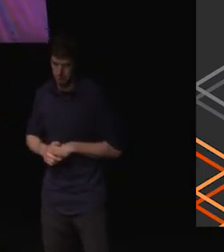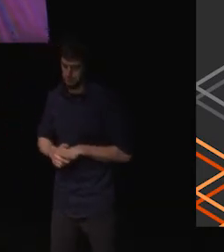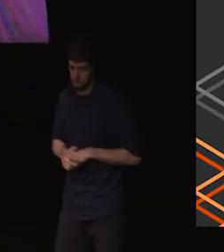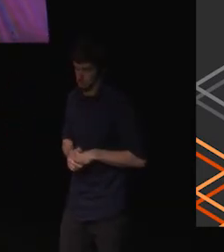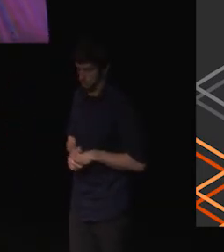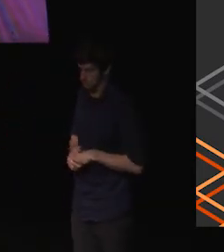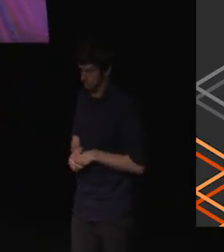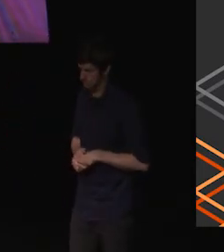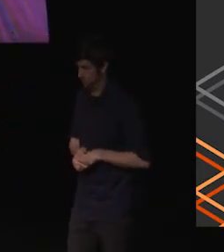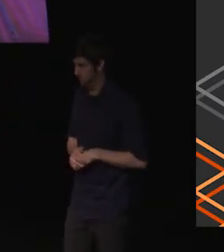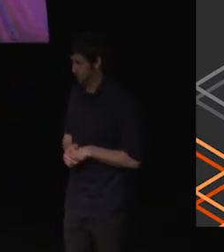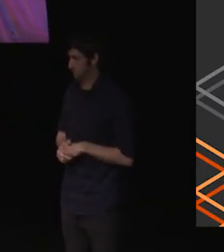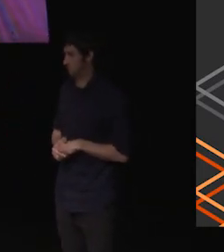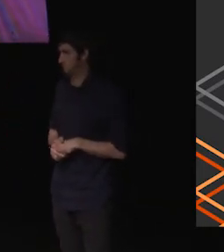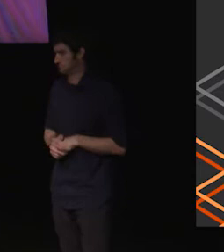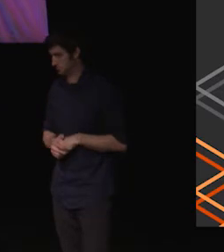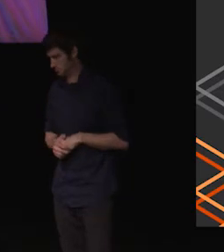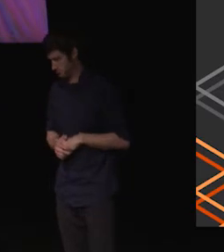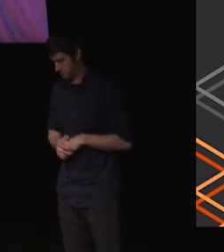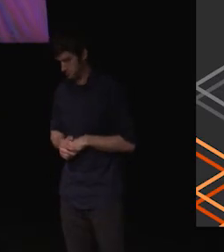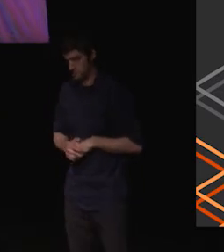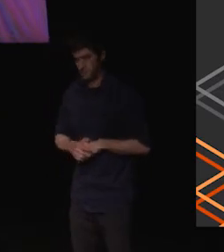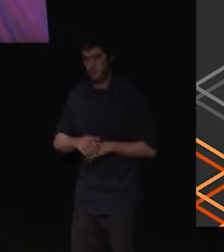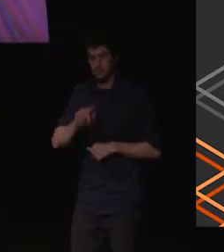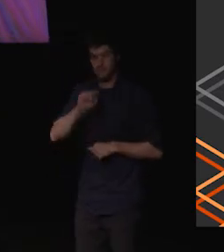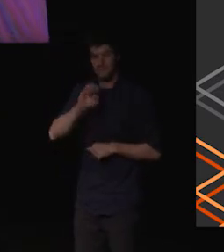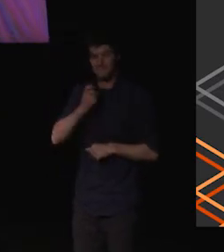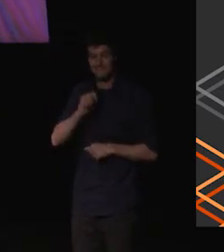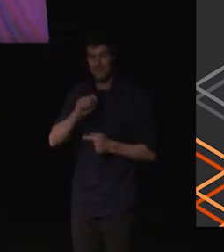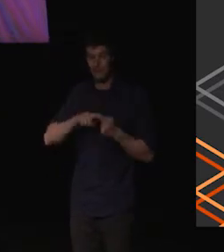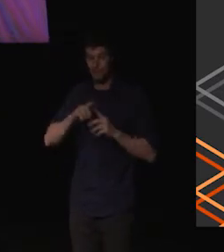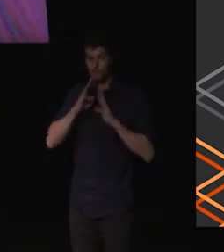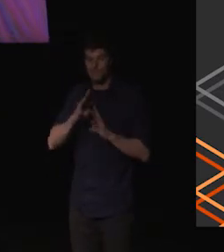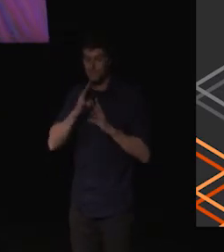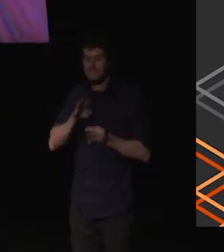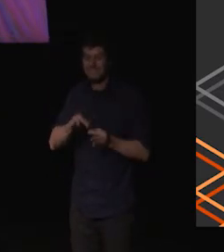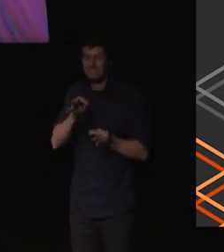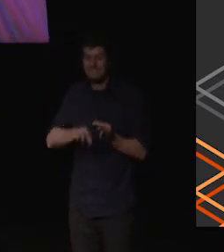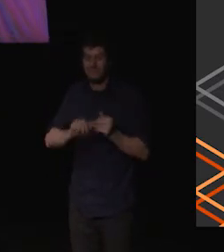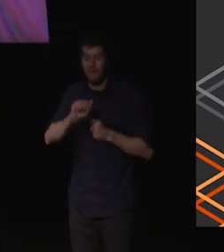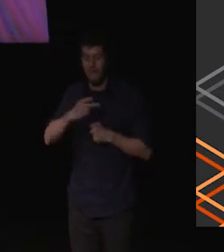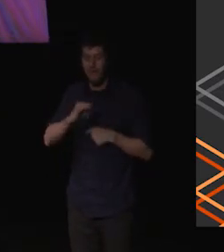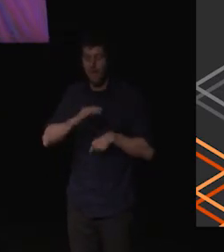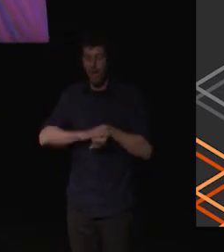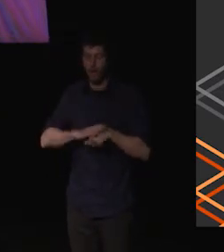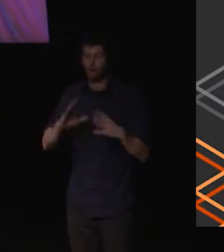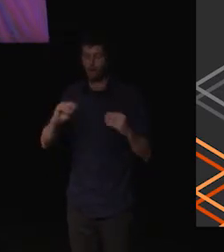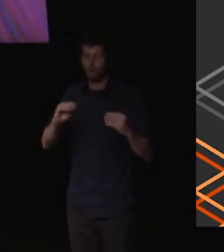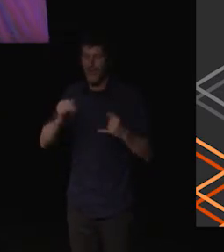Text-to-Speech. As another simple API on a chat endpoint. You take the text the user has typed in,